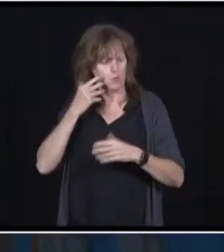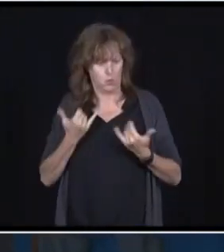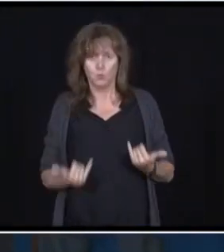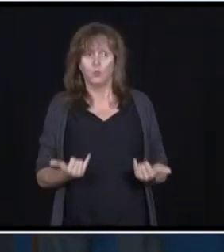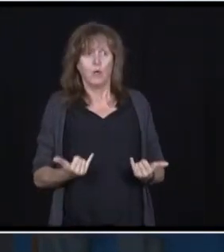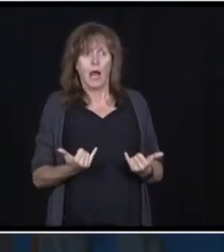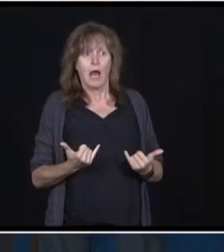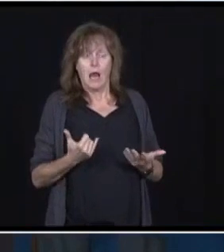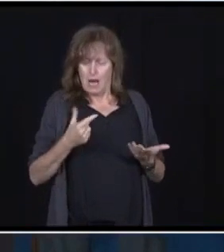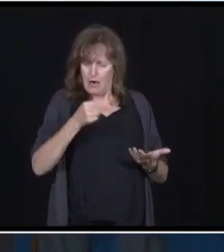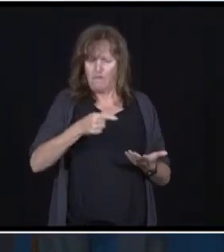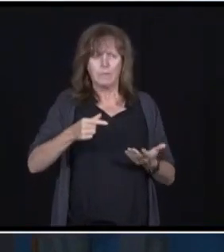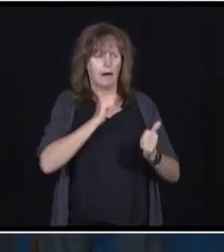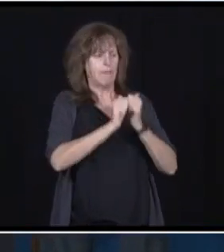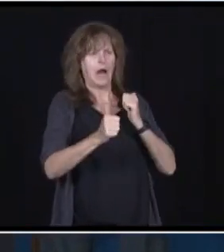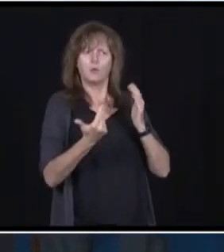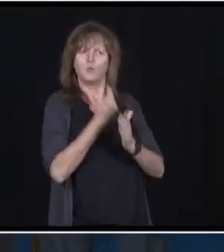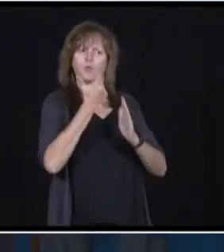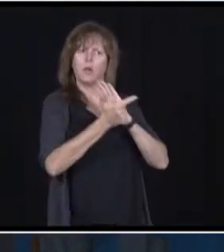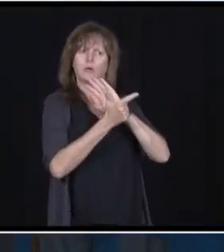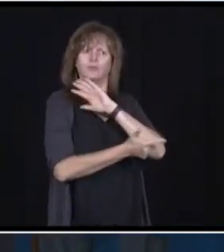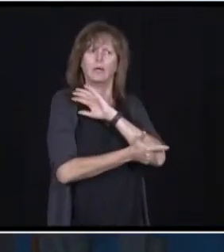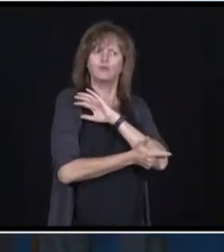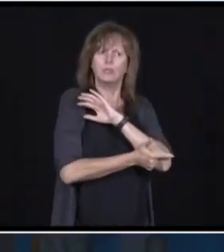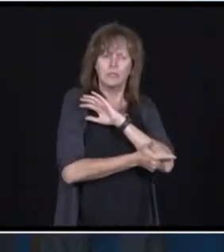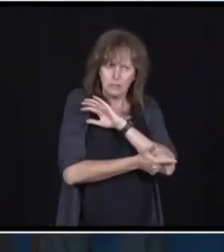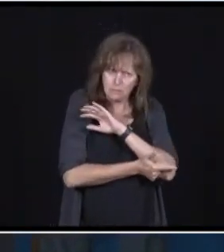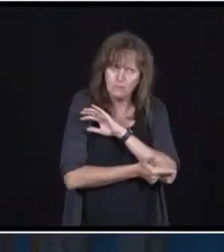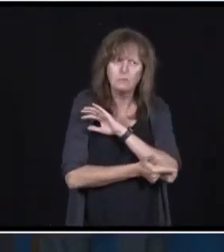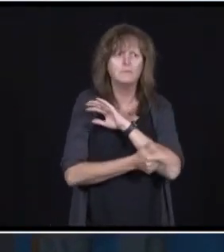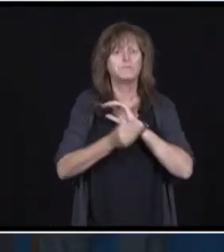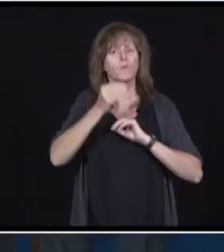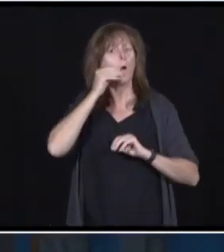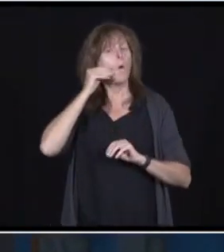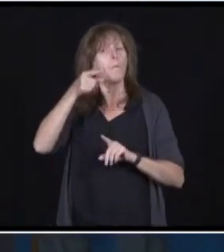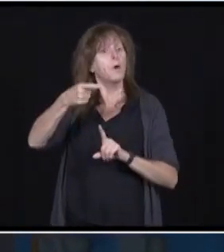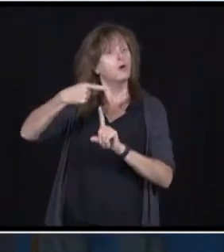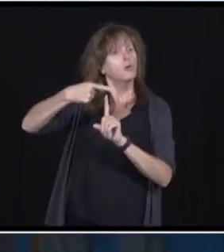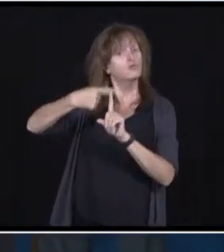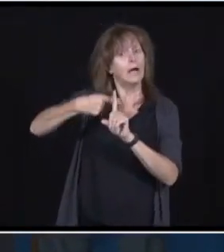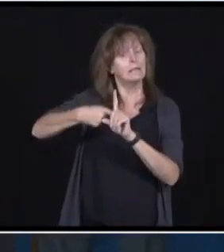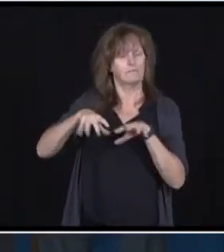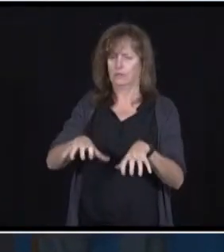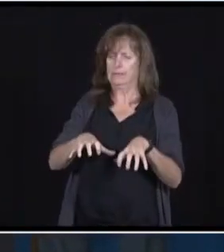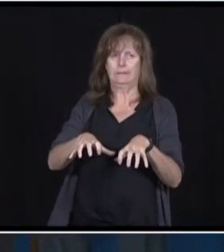that we can in our power to ensure people can make rent and stay in their homes.